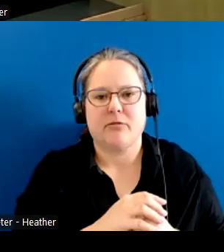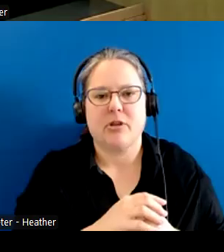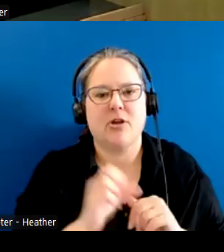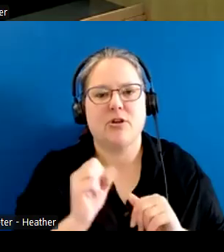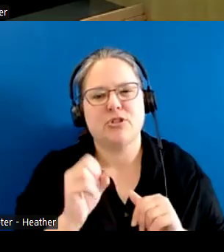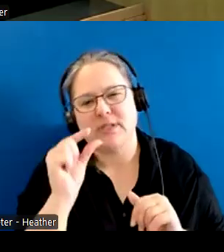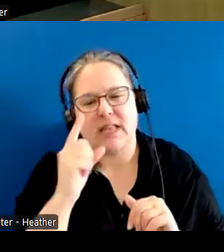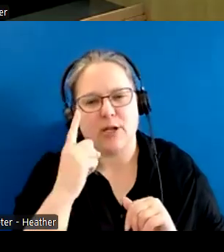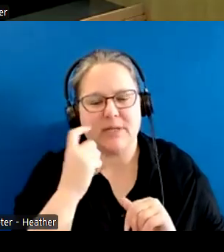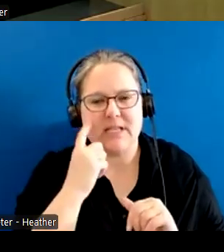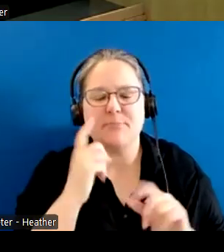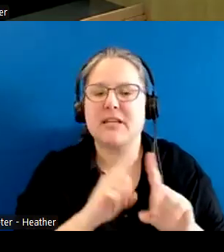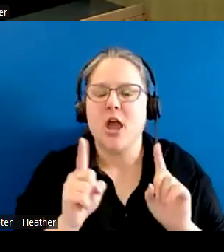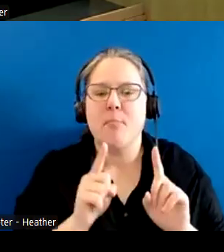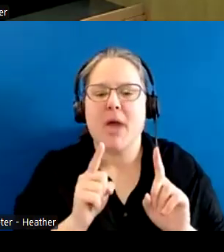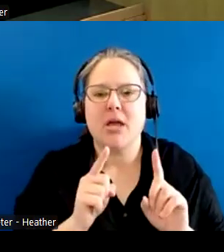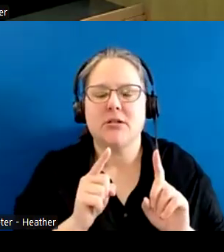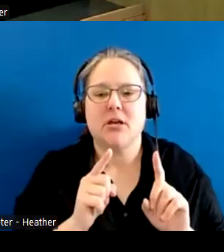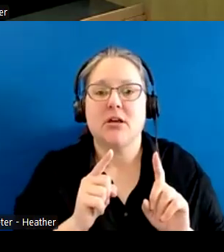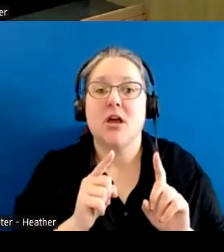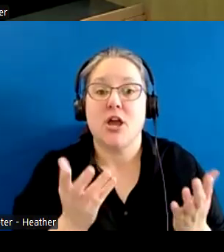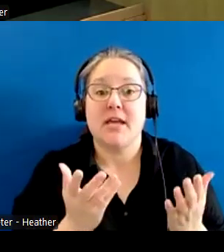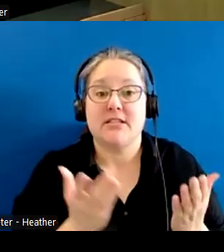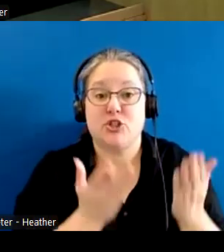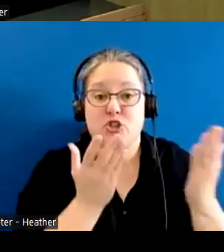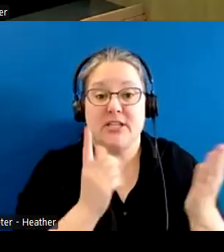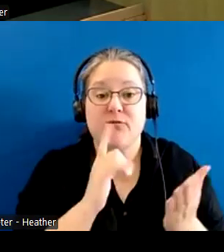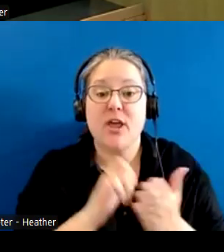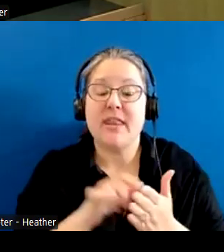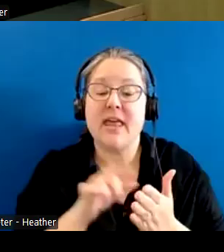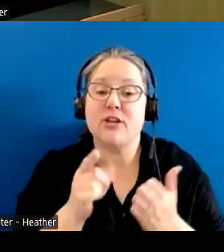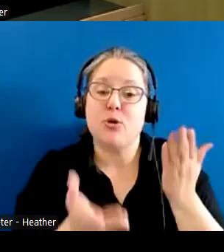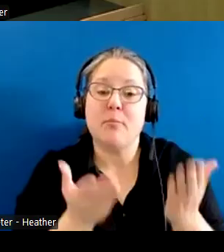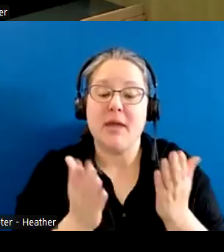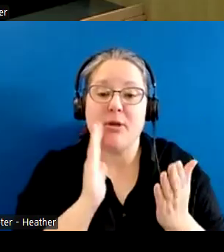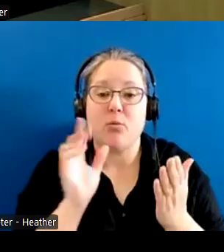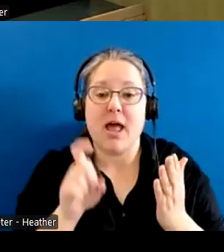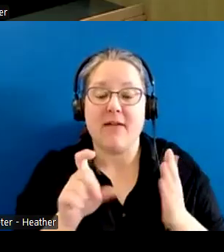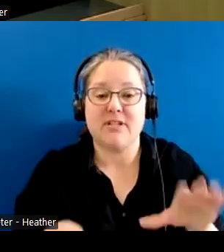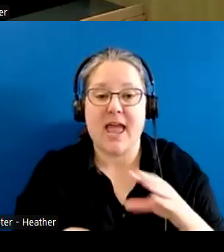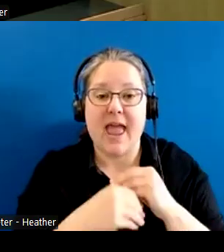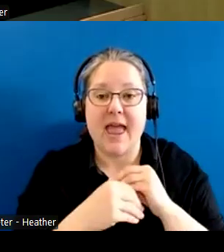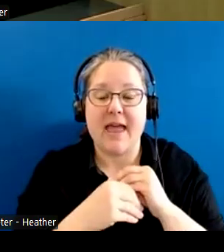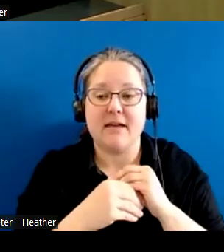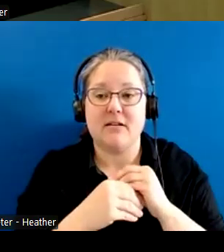suspect here. Um, so be very, so a suggestion there is that you might have to add um, you know,